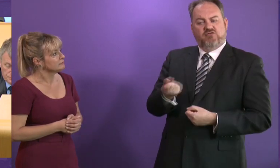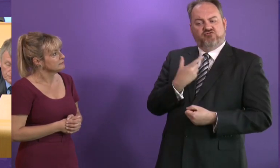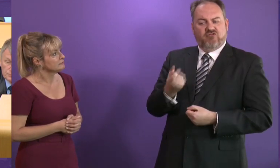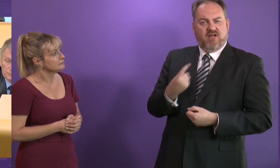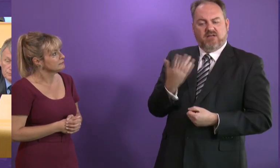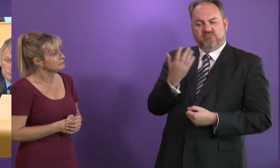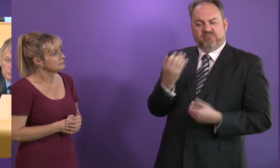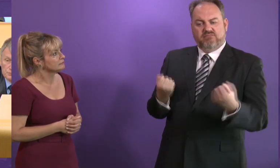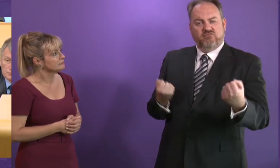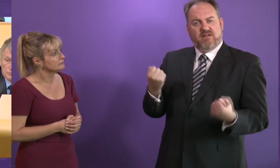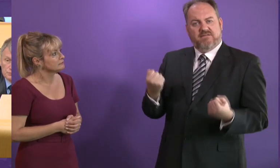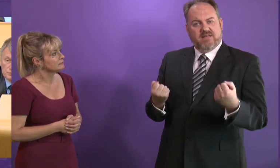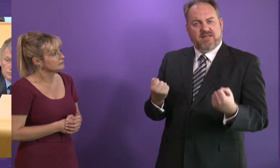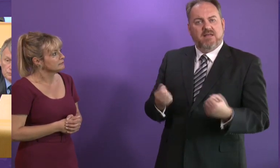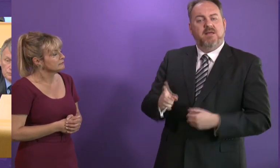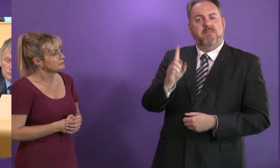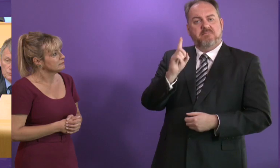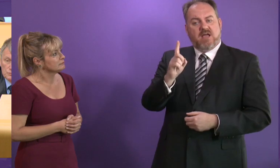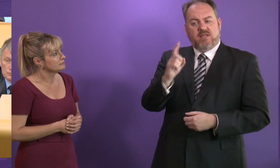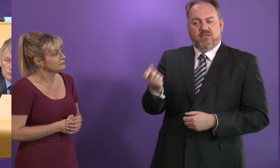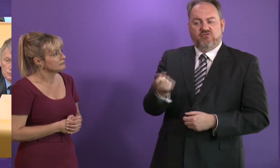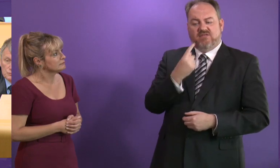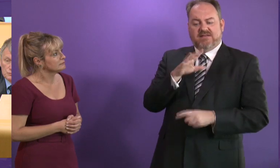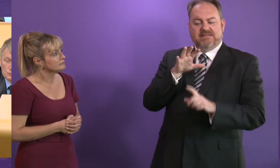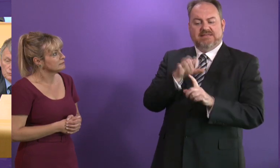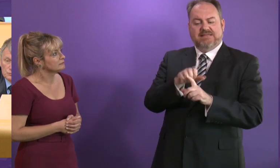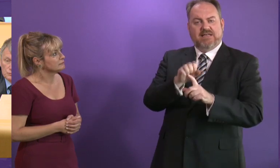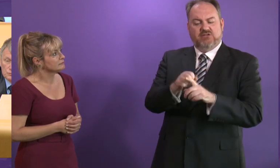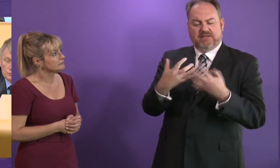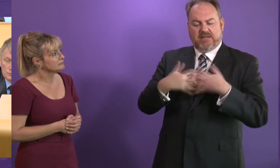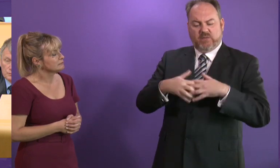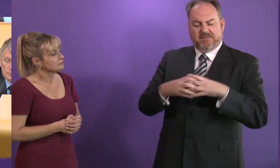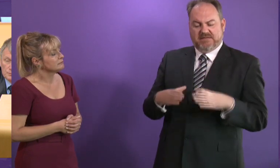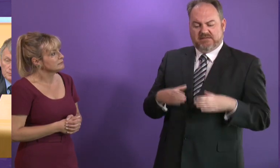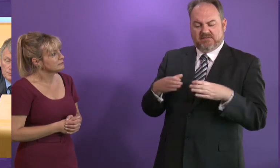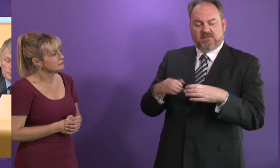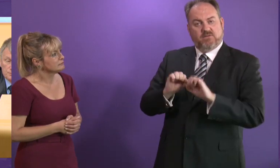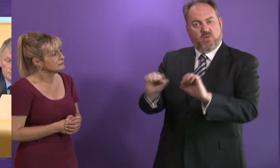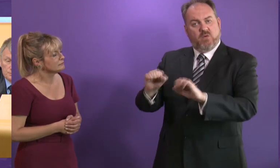The use of drug-detection kits by police officers at the roadside means that doctors will no